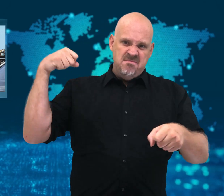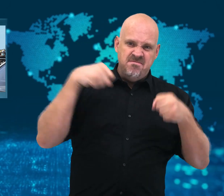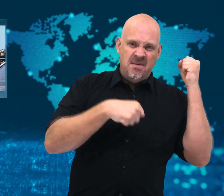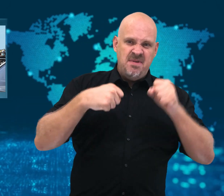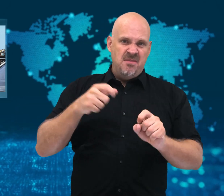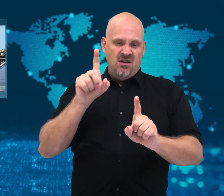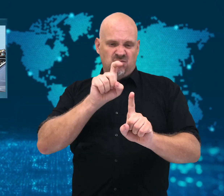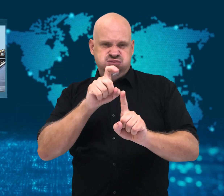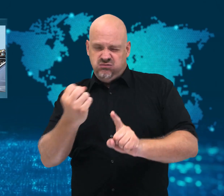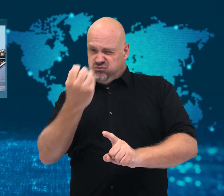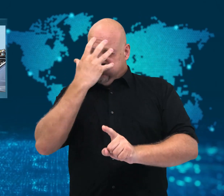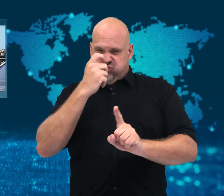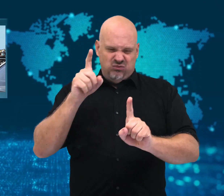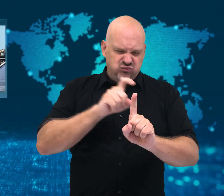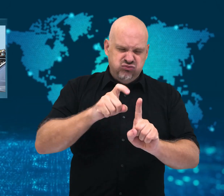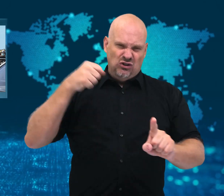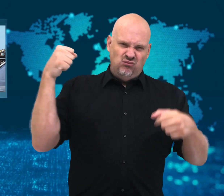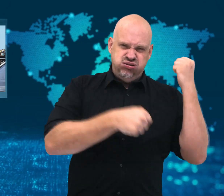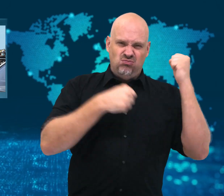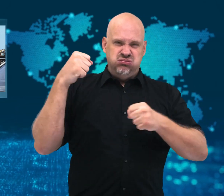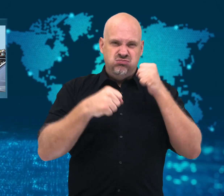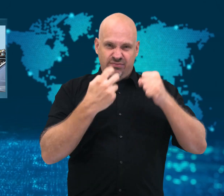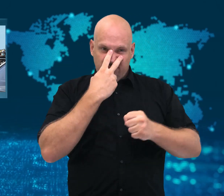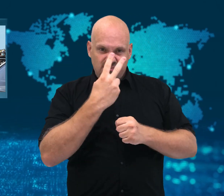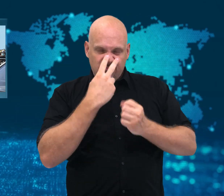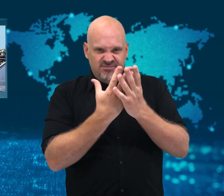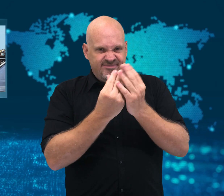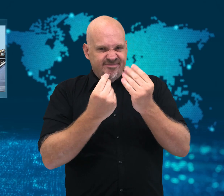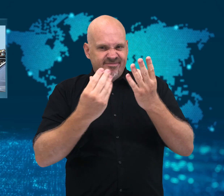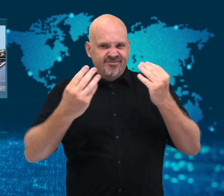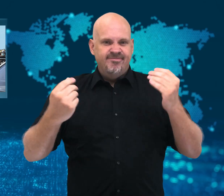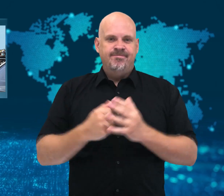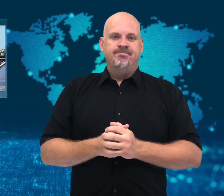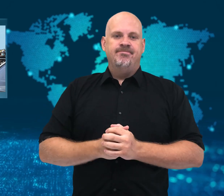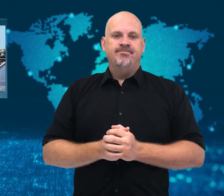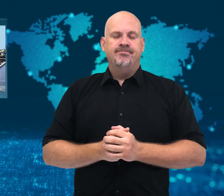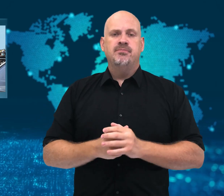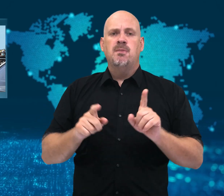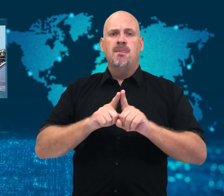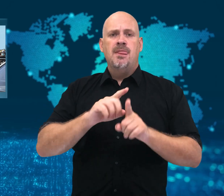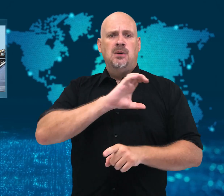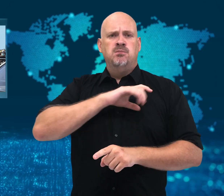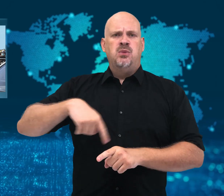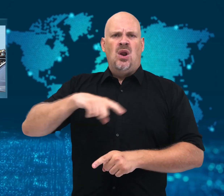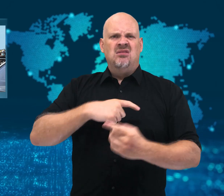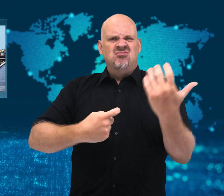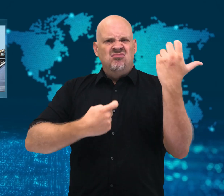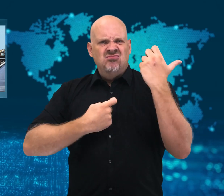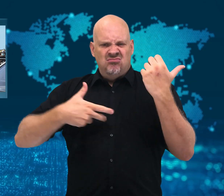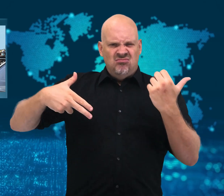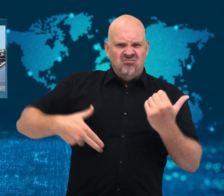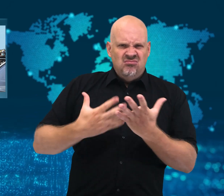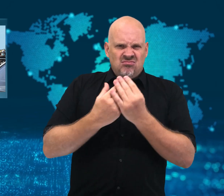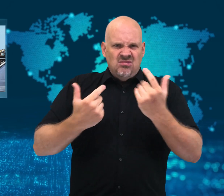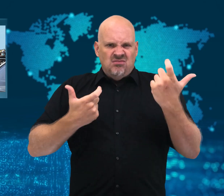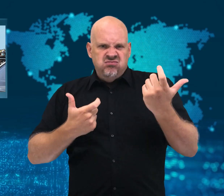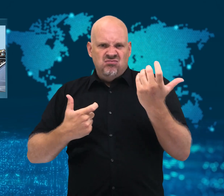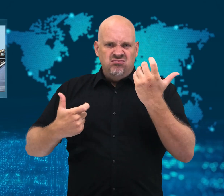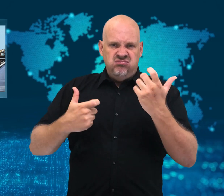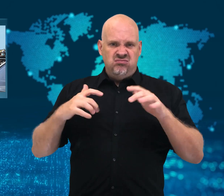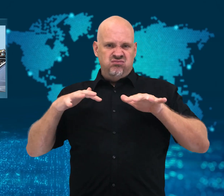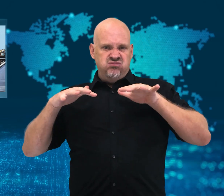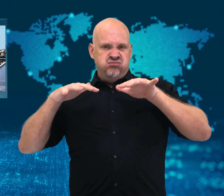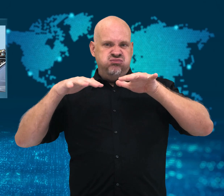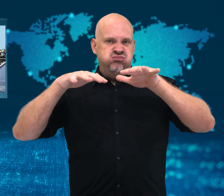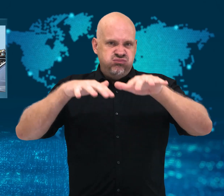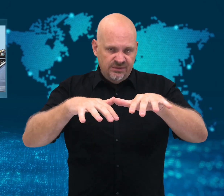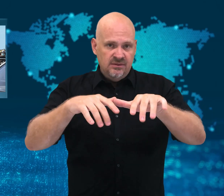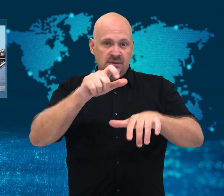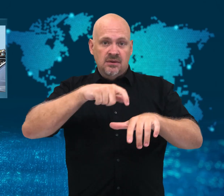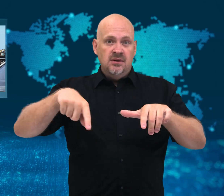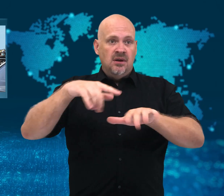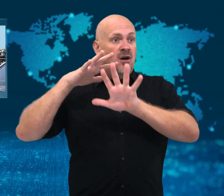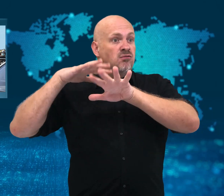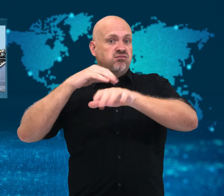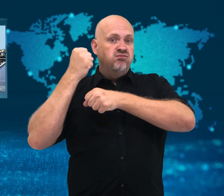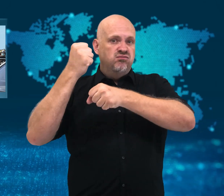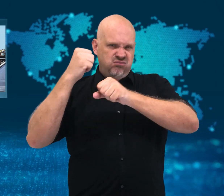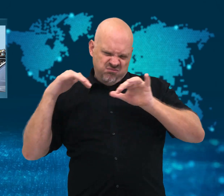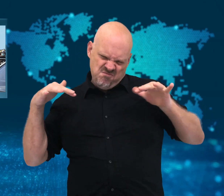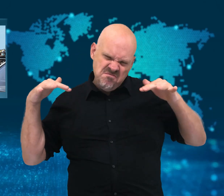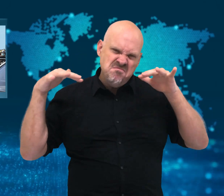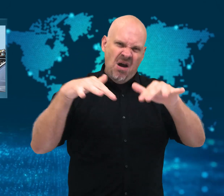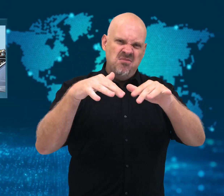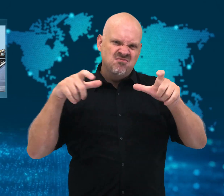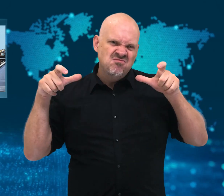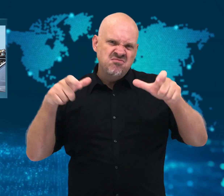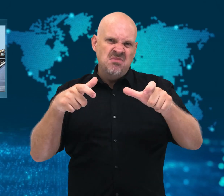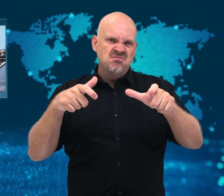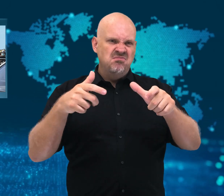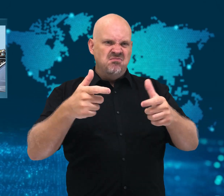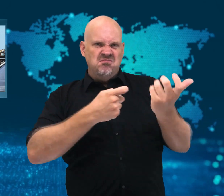Heavily armed police and special troops were sent to deal with the crowds.